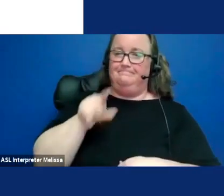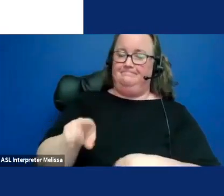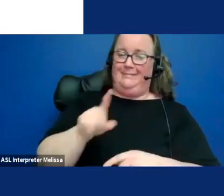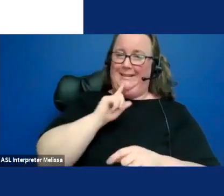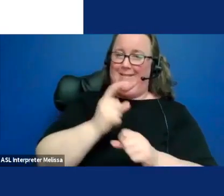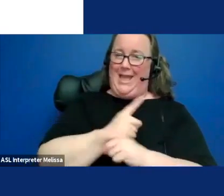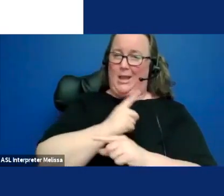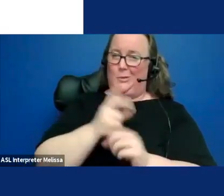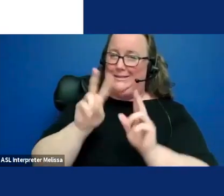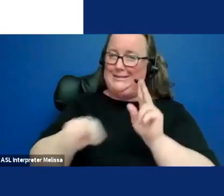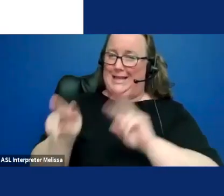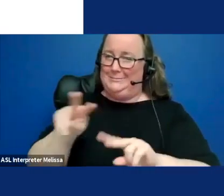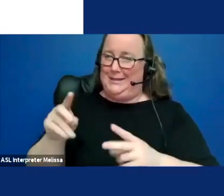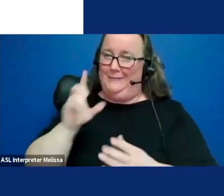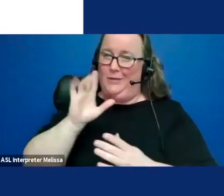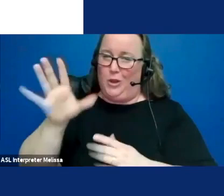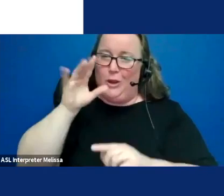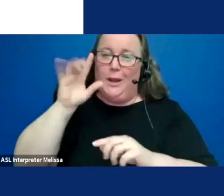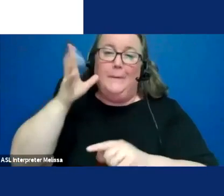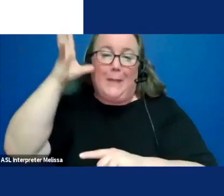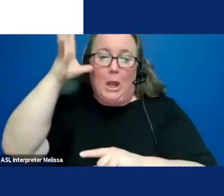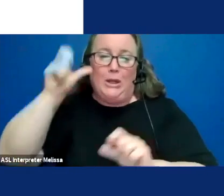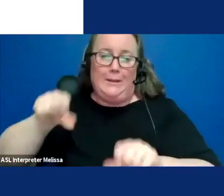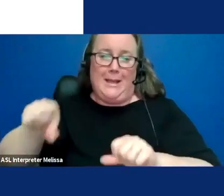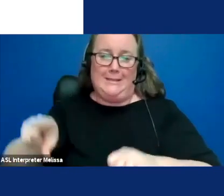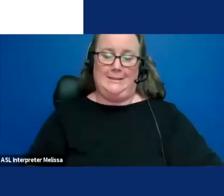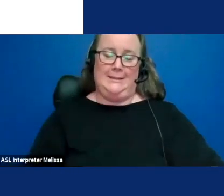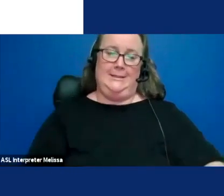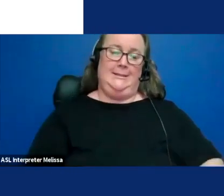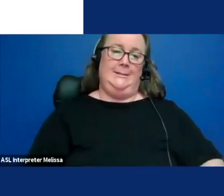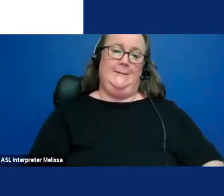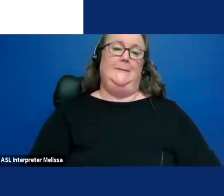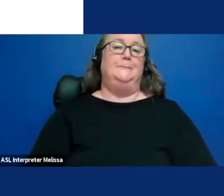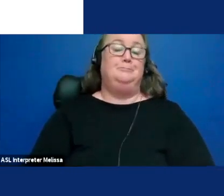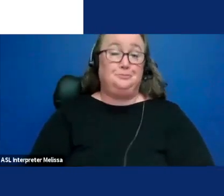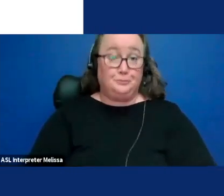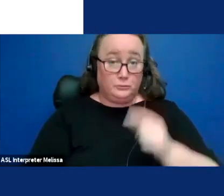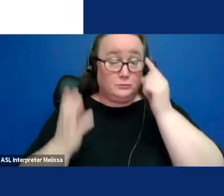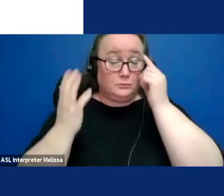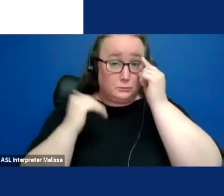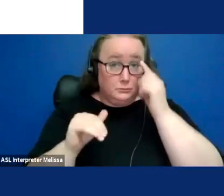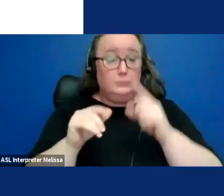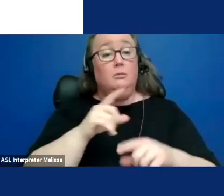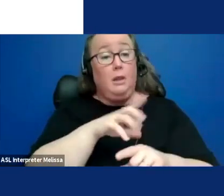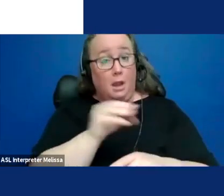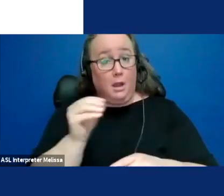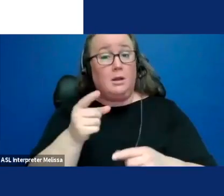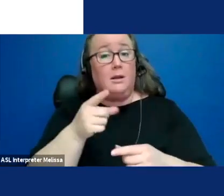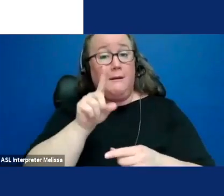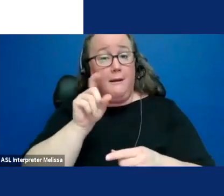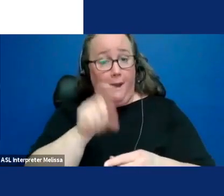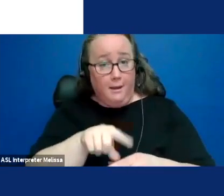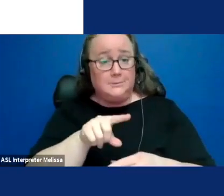of their parenting capacities. You also want to ask those same questions about assessments that the agency does in